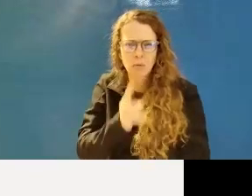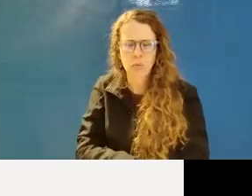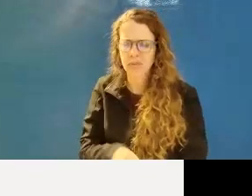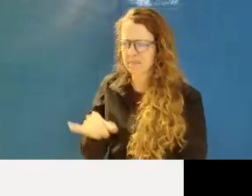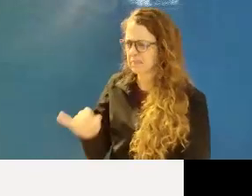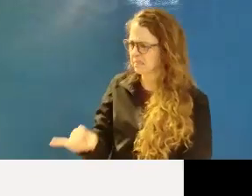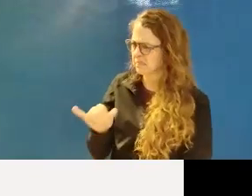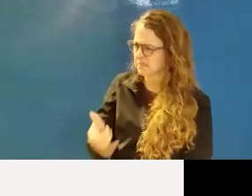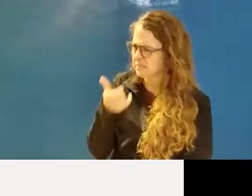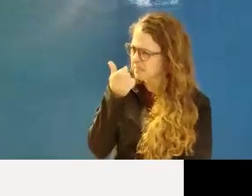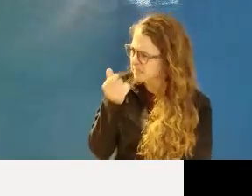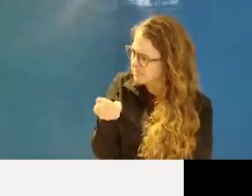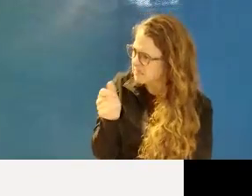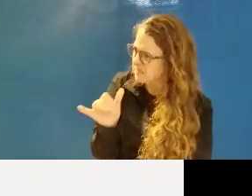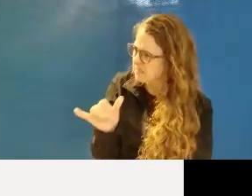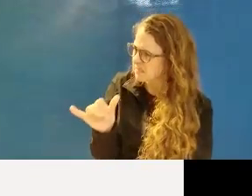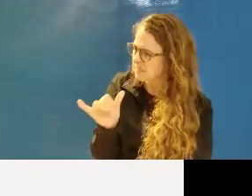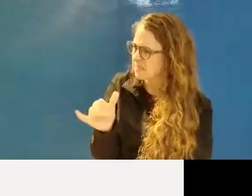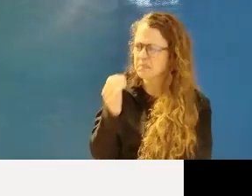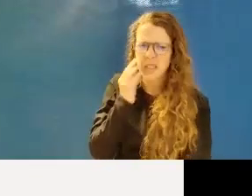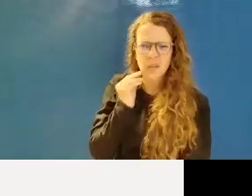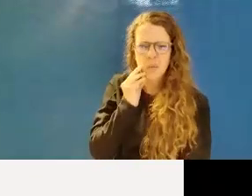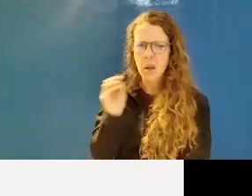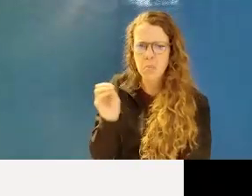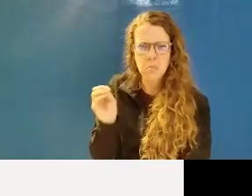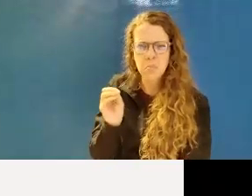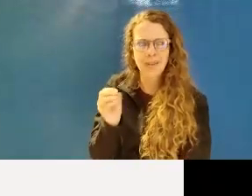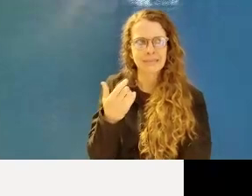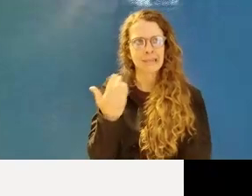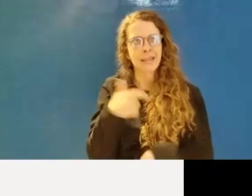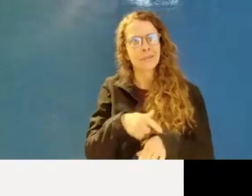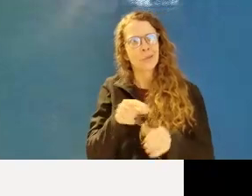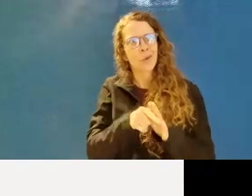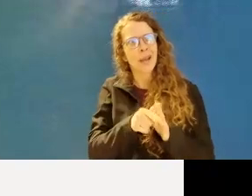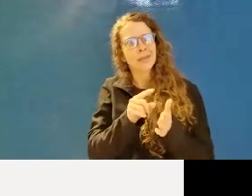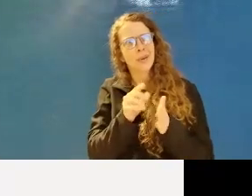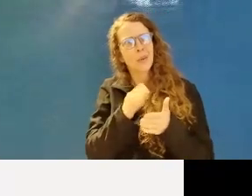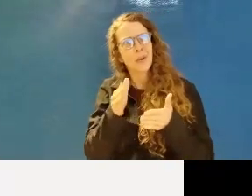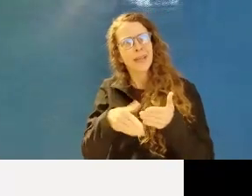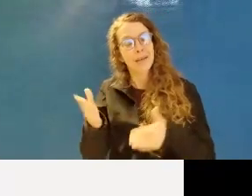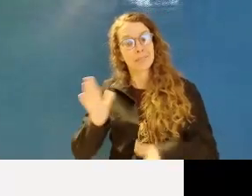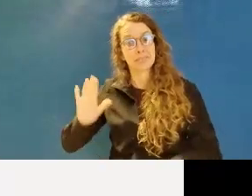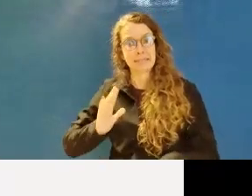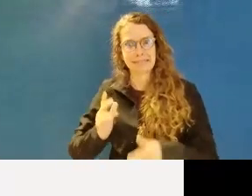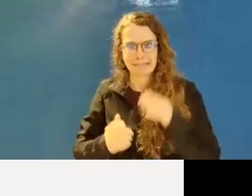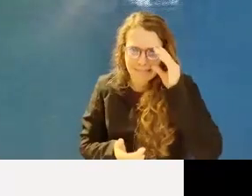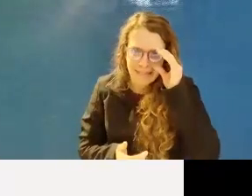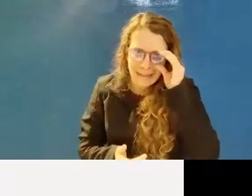That's interesting. Yeah. I haven't yeah, I'm trying to think of when the last time I did grading on a weekend was. I don't know if it's been. It's been a little while, maybe. So sorry.